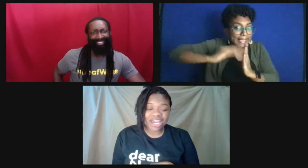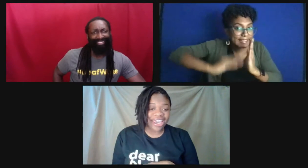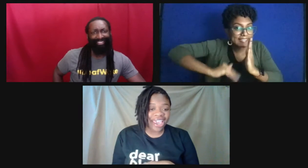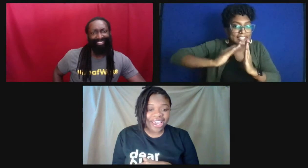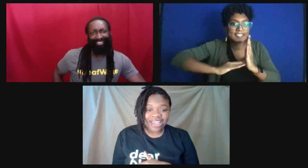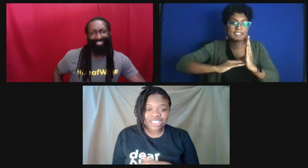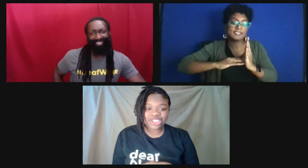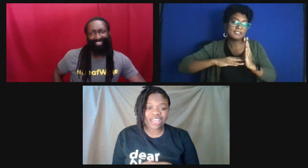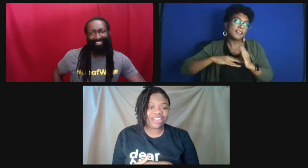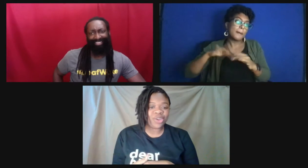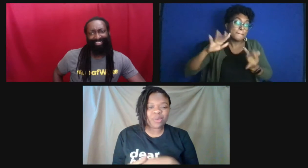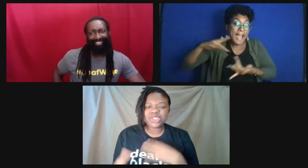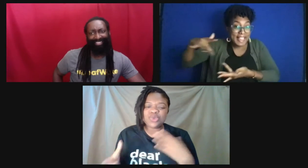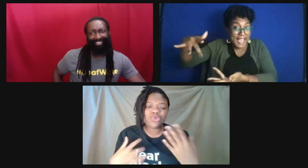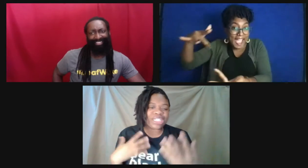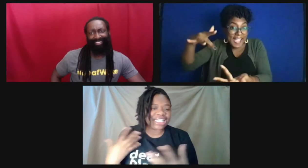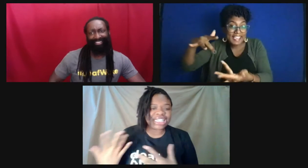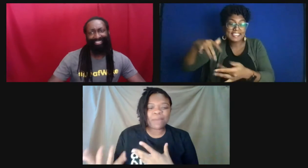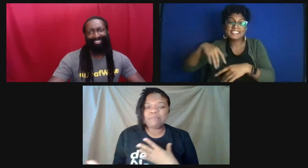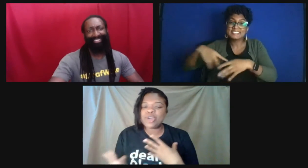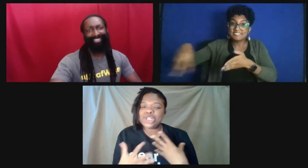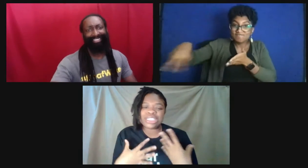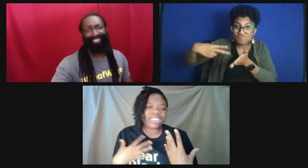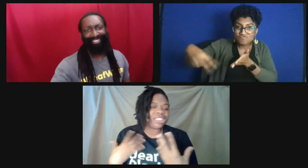from a young age and you know, I was just really immersed